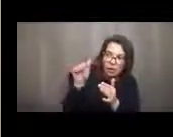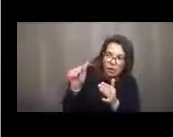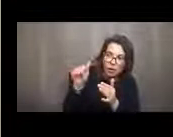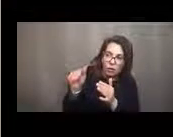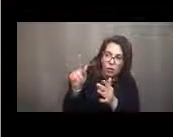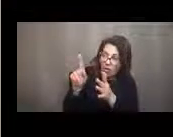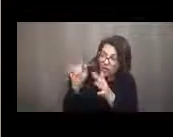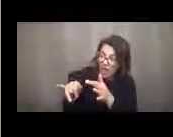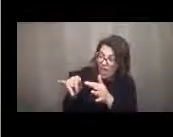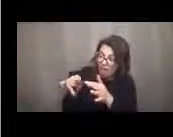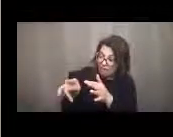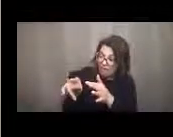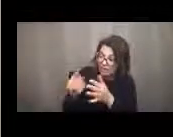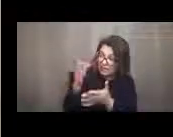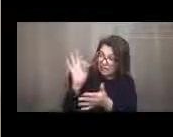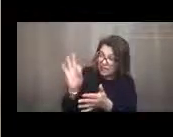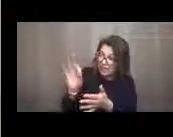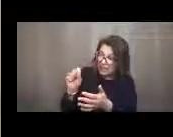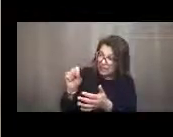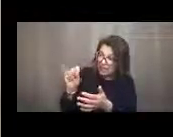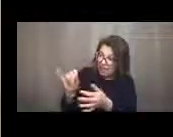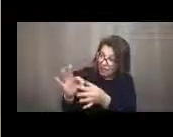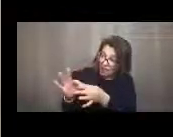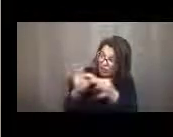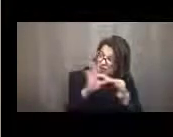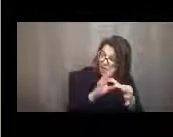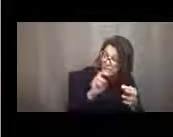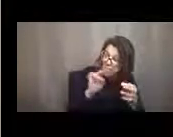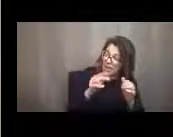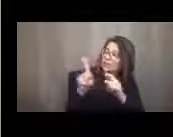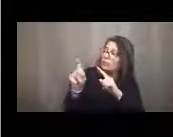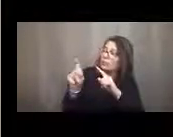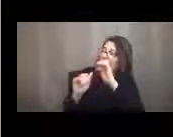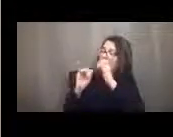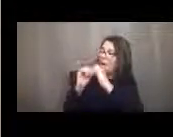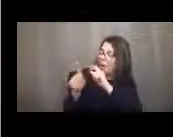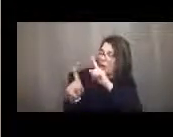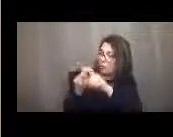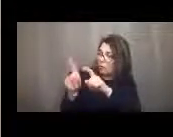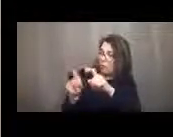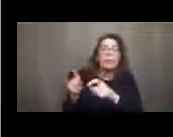of the Significant Financial Interest to the NIH supported project or proposed project.